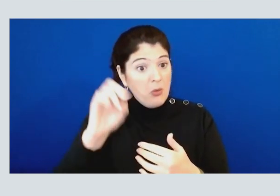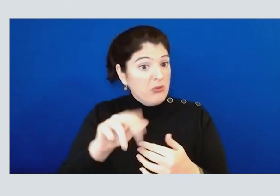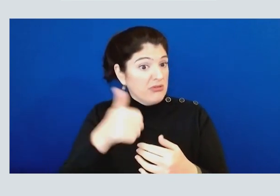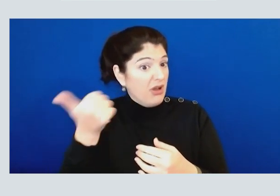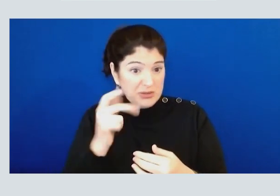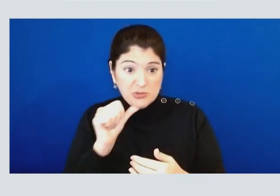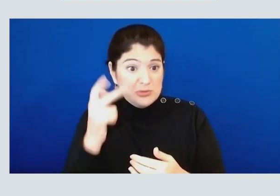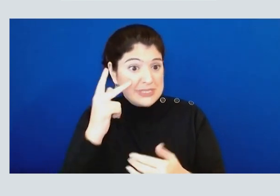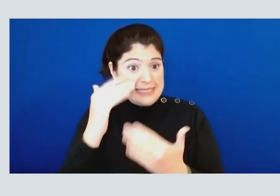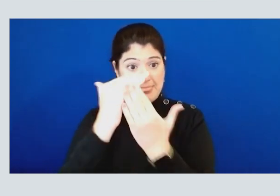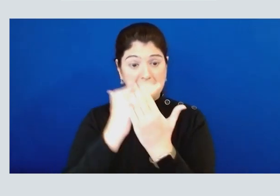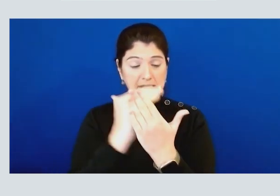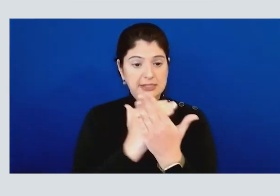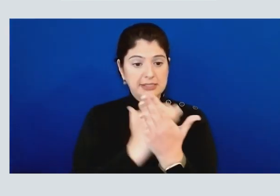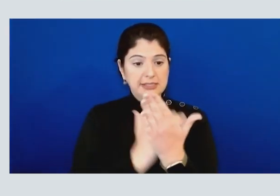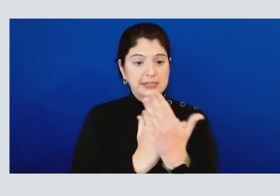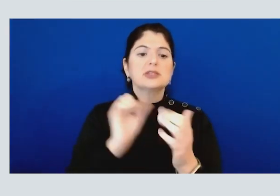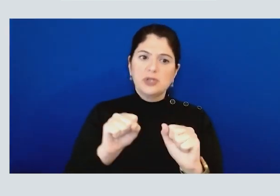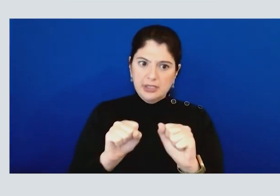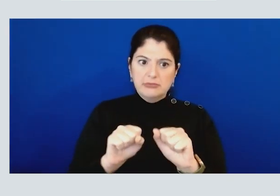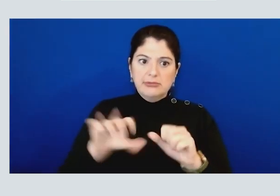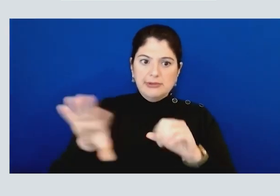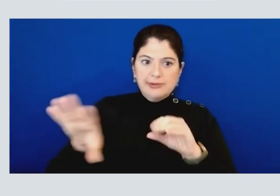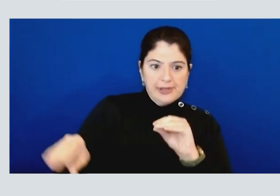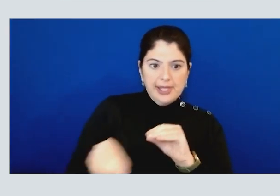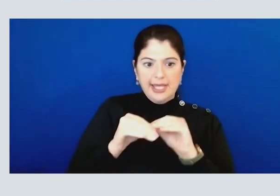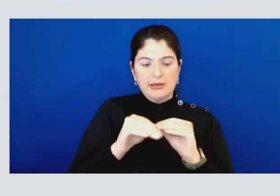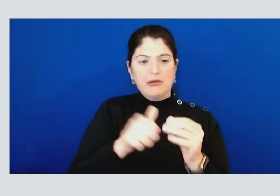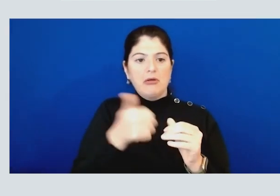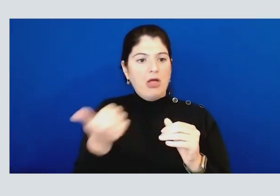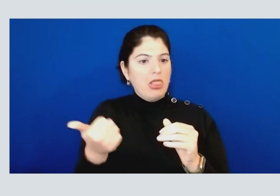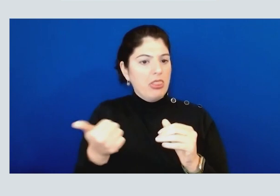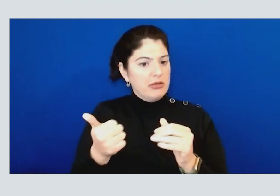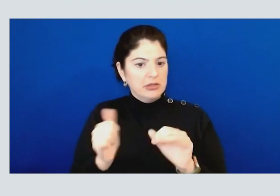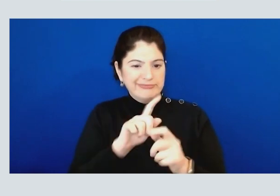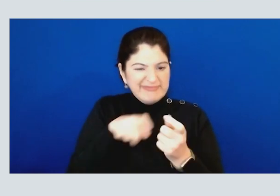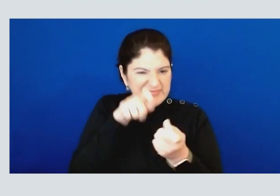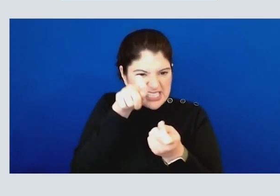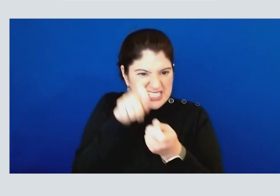So you can definitely type in your specific issue.